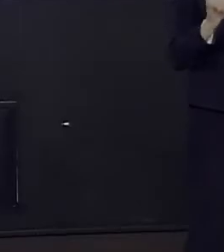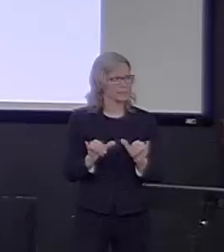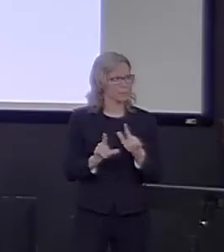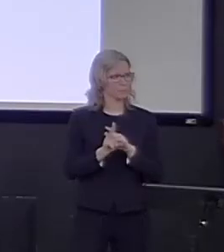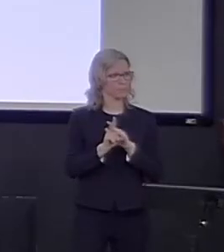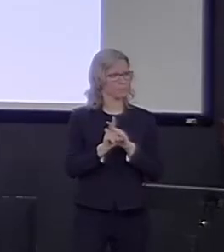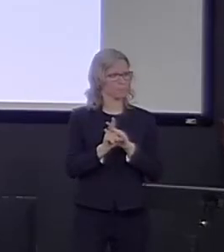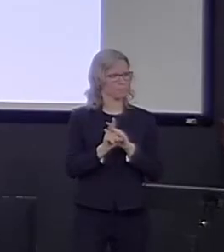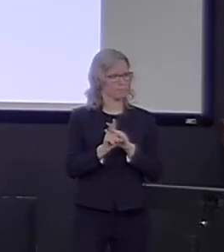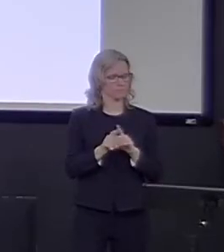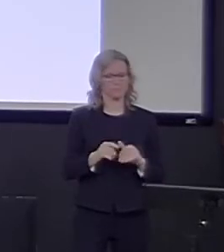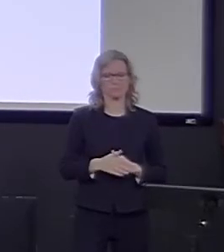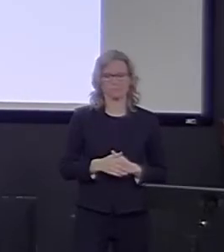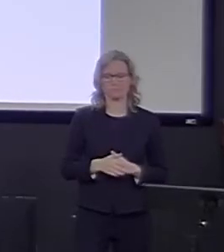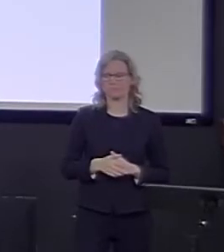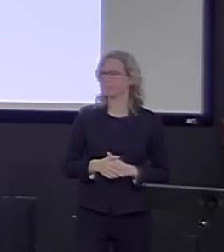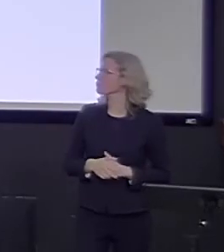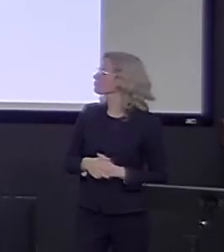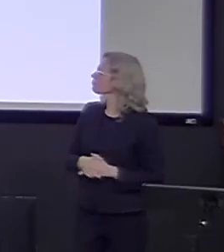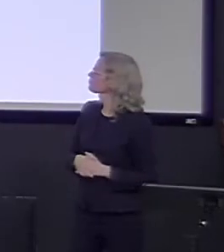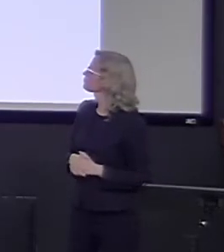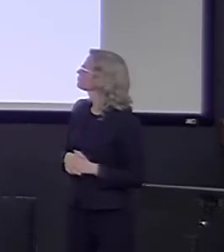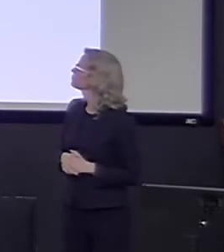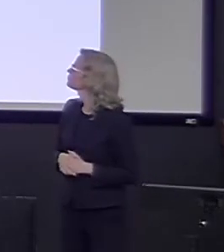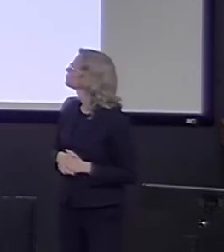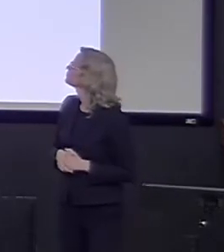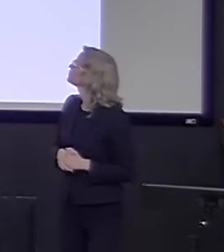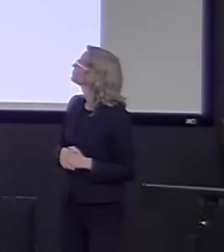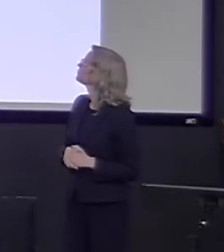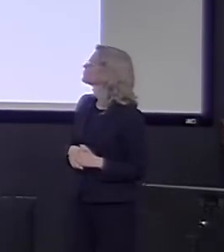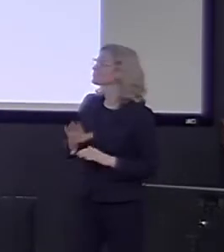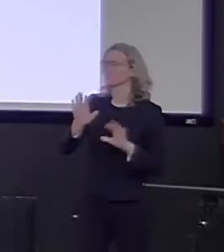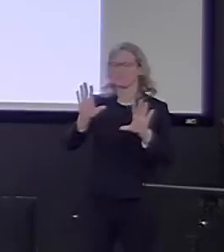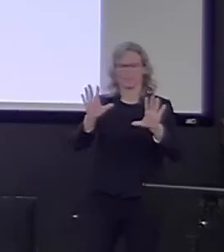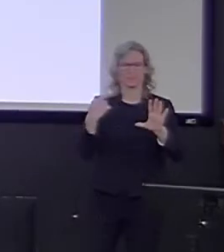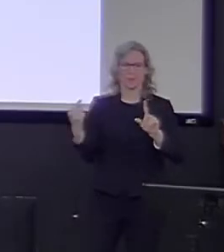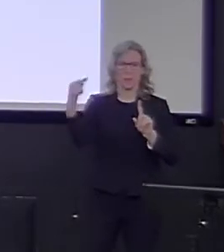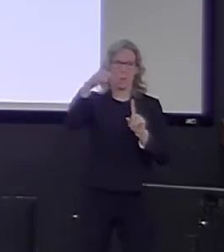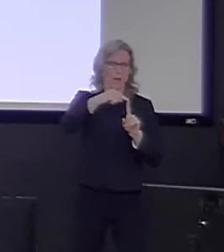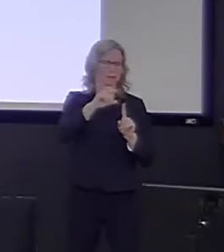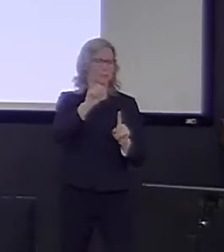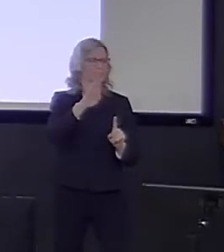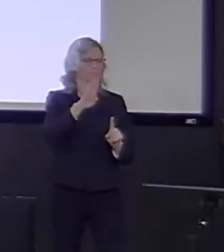So let's just go back and pick up what in the world is the subcentral area?